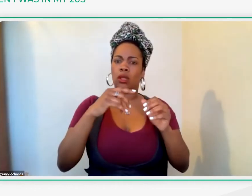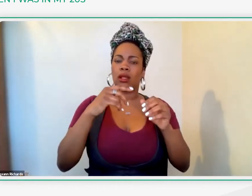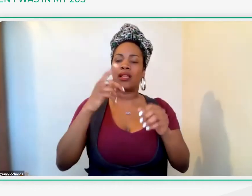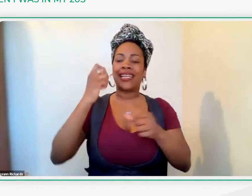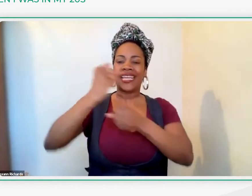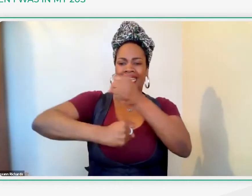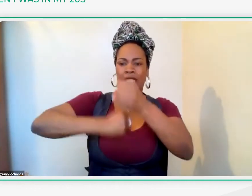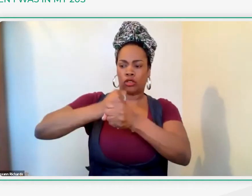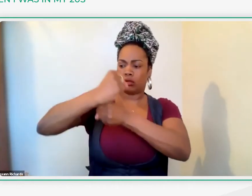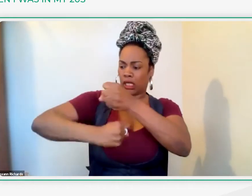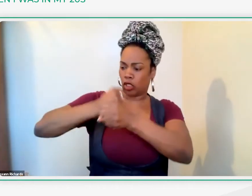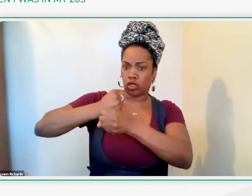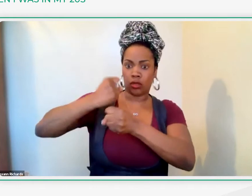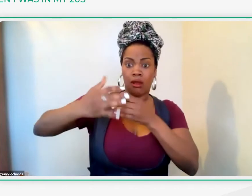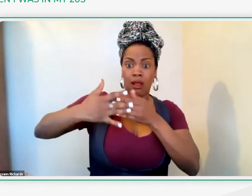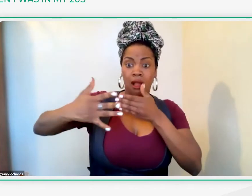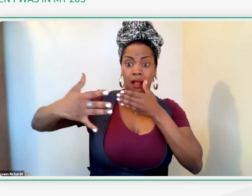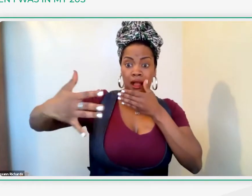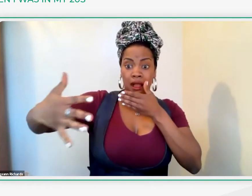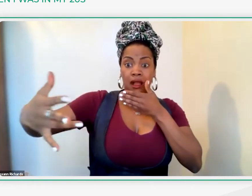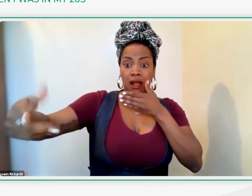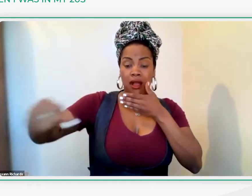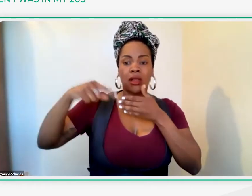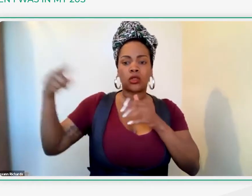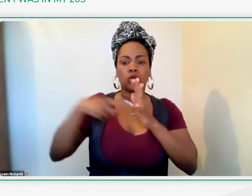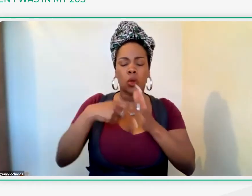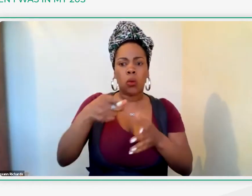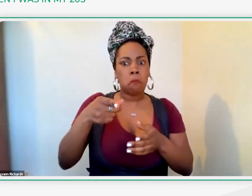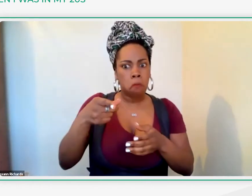So, when you open accounts, it's important to leave them open for a certain amount of